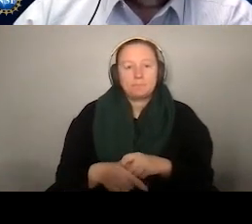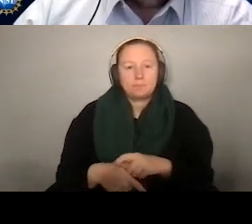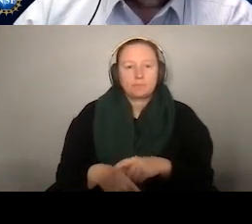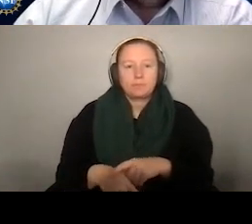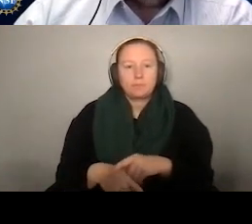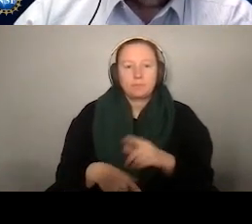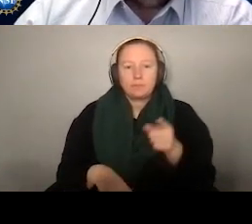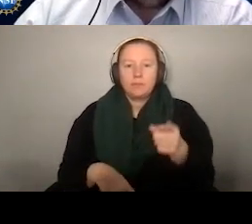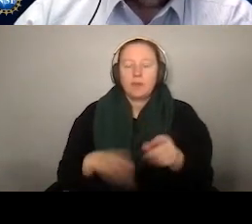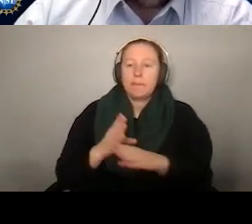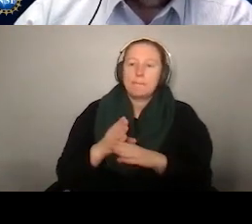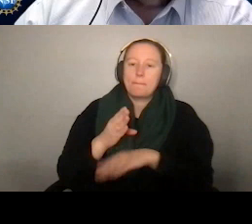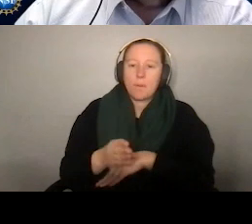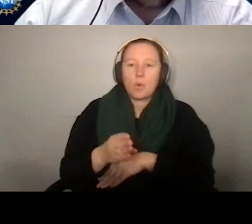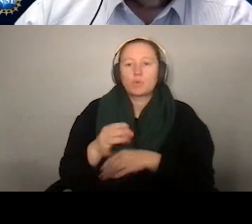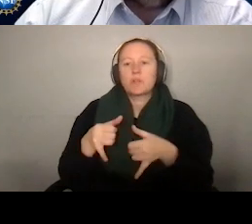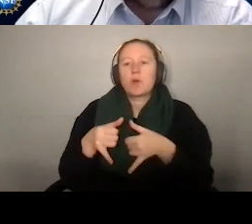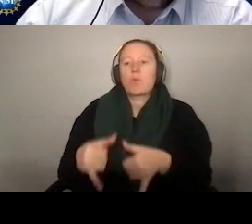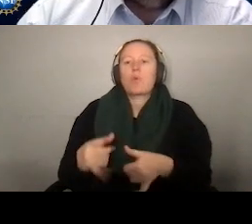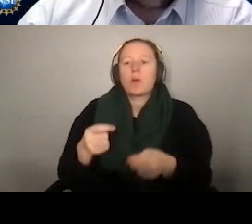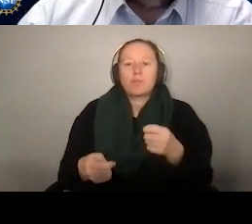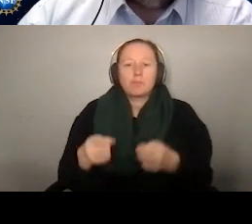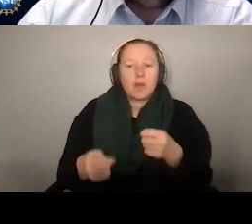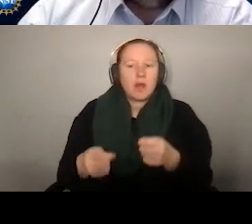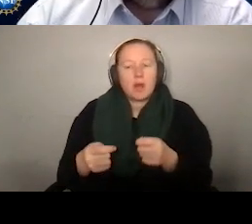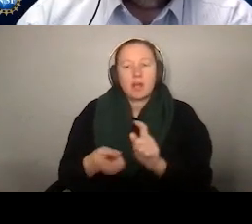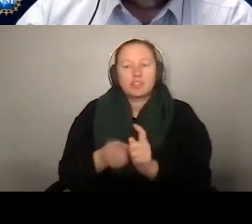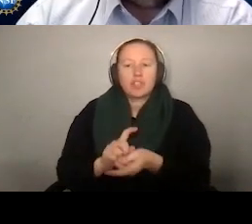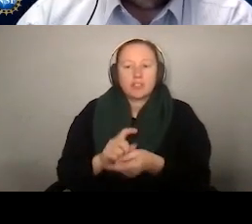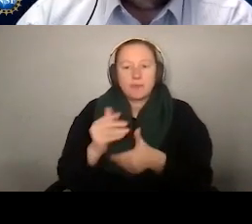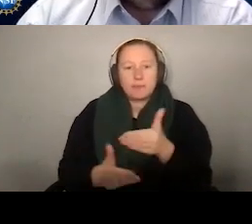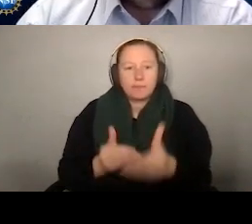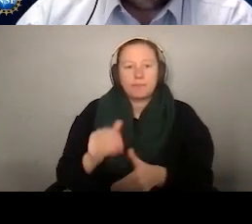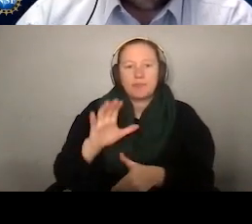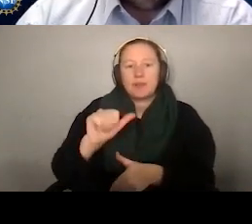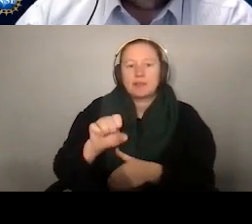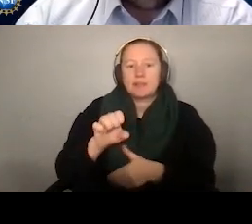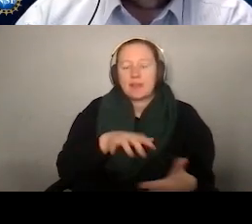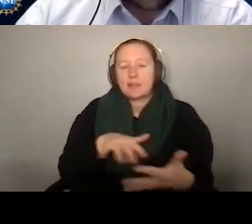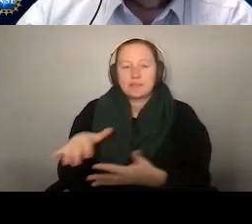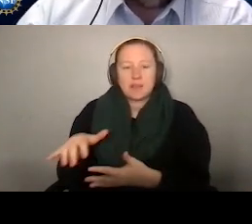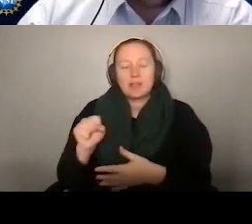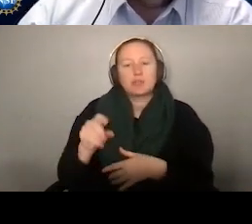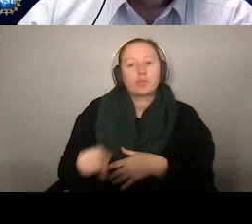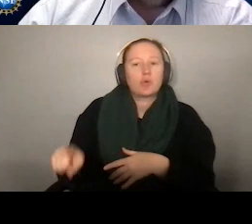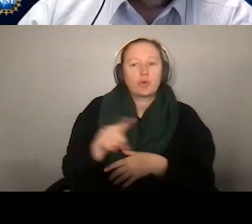about the Post Award Adjustment Process. Here is a case study to benchmark your current knowledge of the scenario.